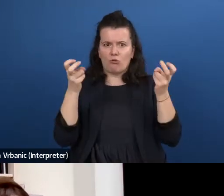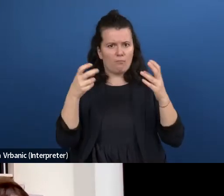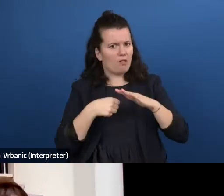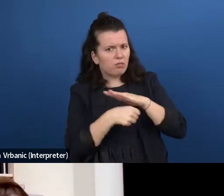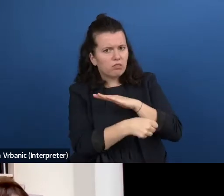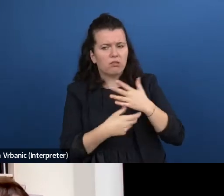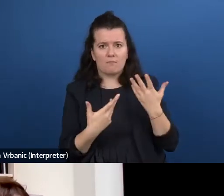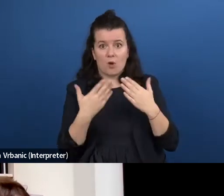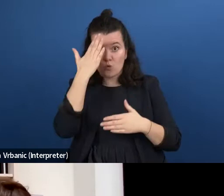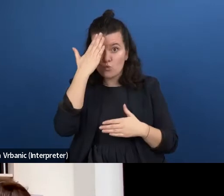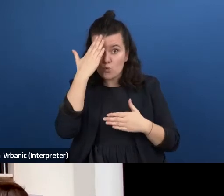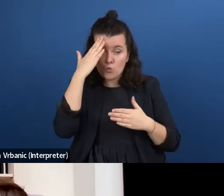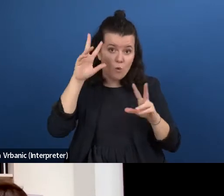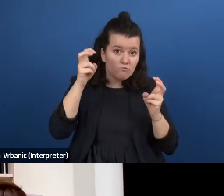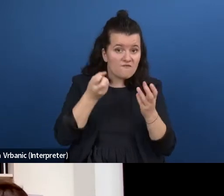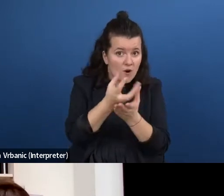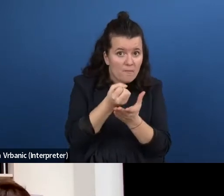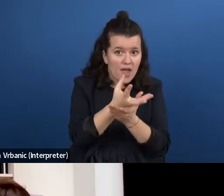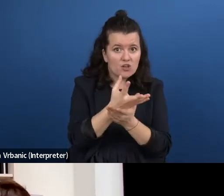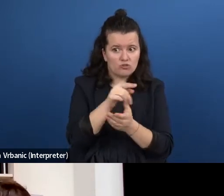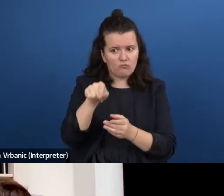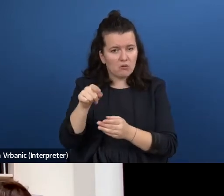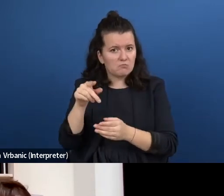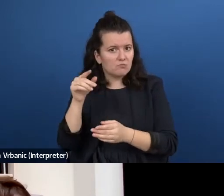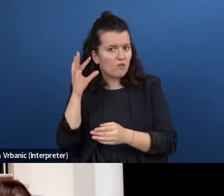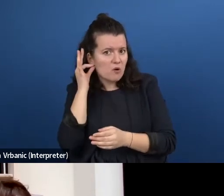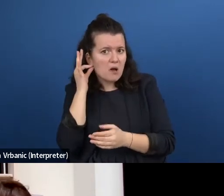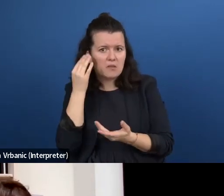And this is something that we share with the previous speakers.